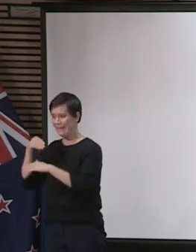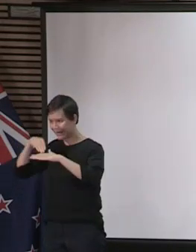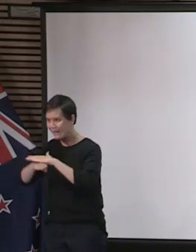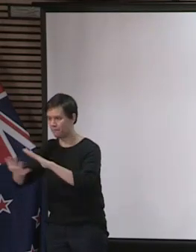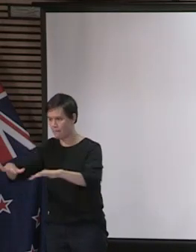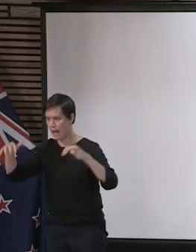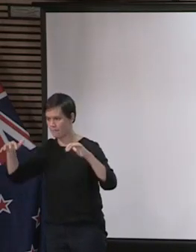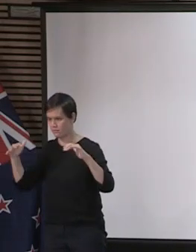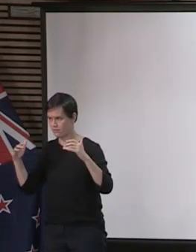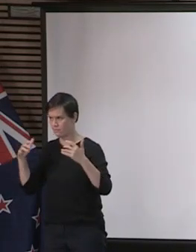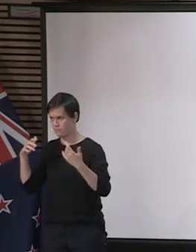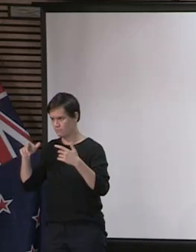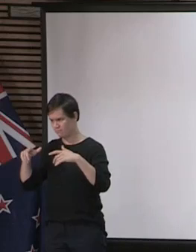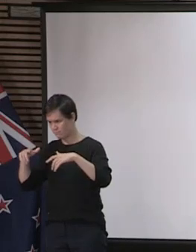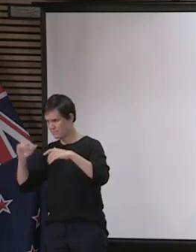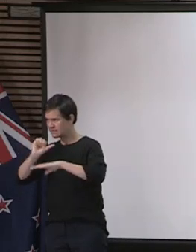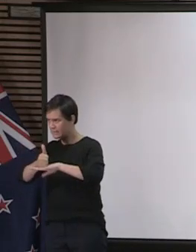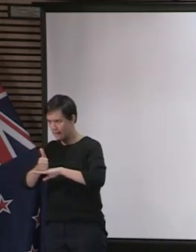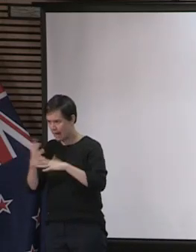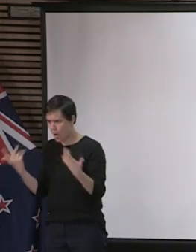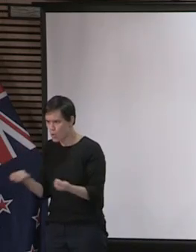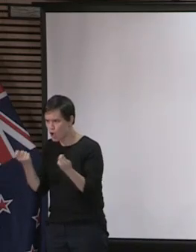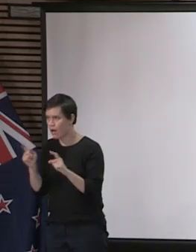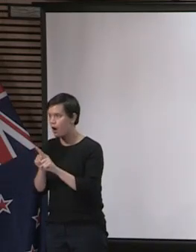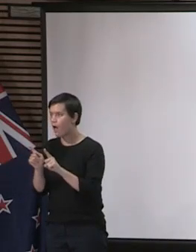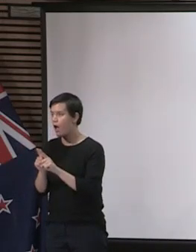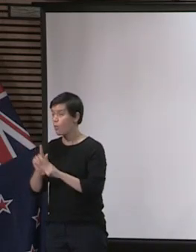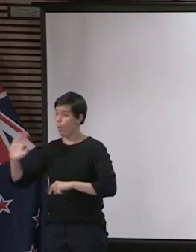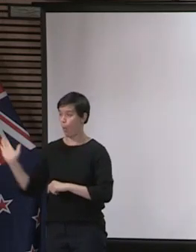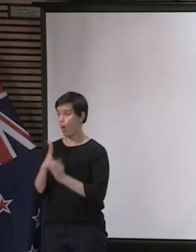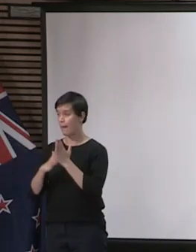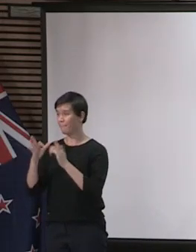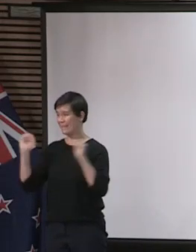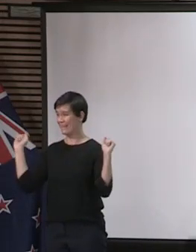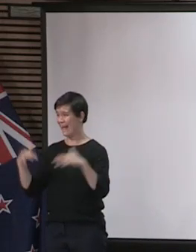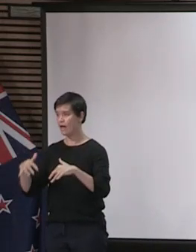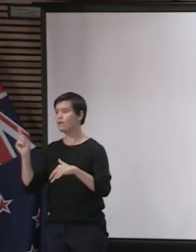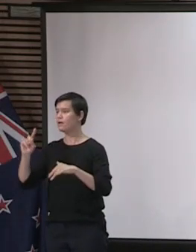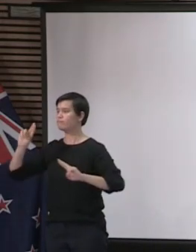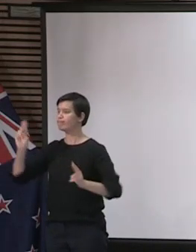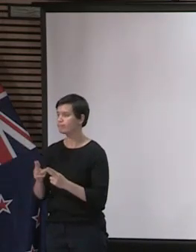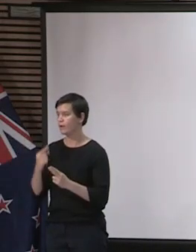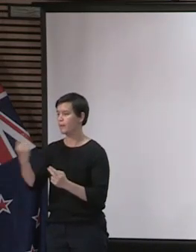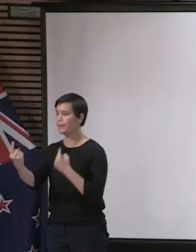worked through what social distancing in the Debating of Chamber looks like, how